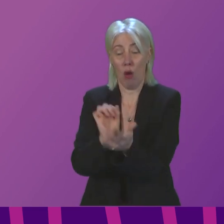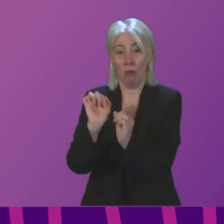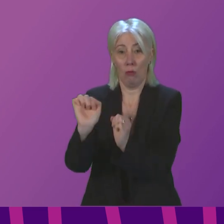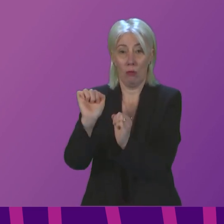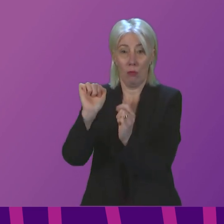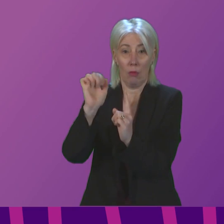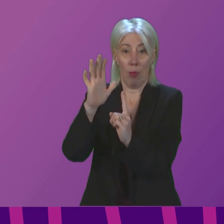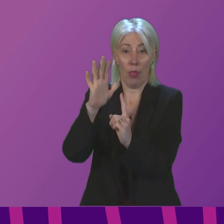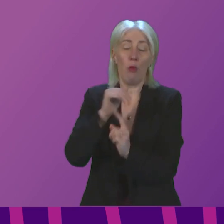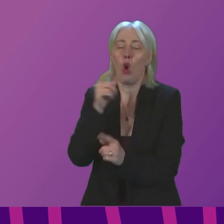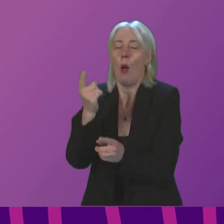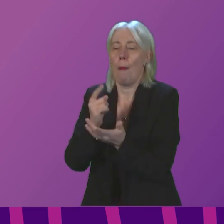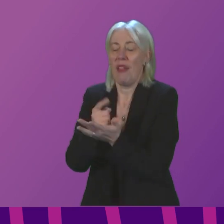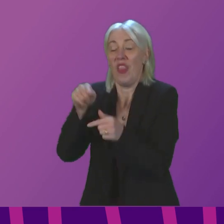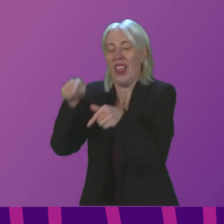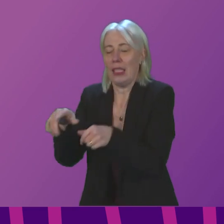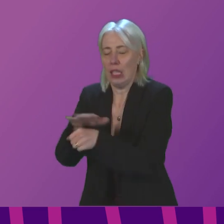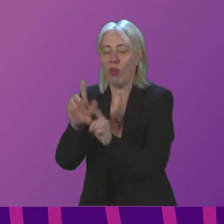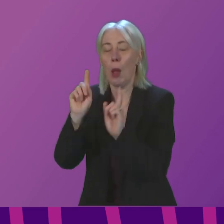talking about this case when I make this point, but we also want a justice system that tries